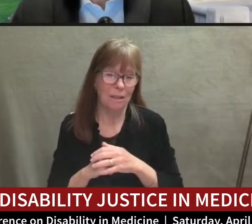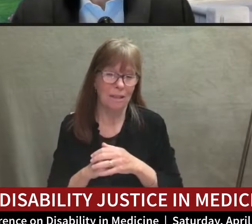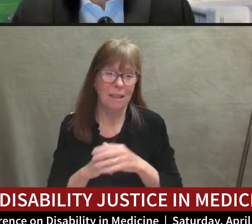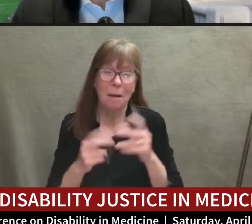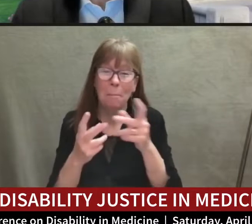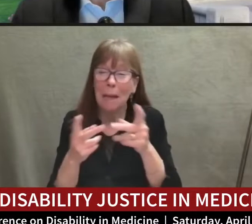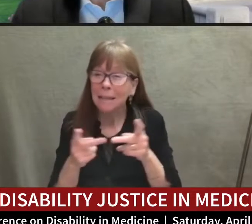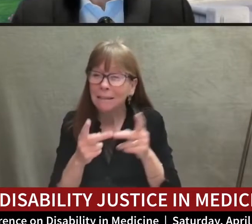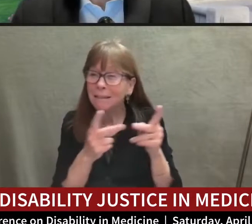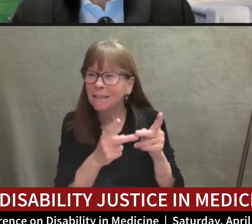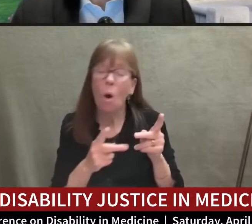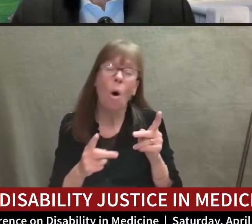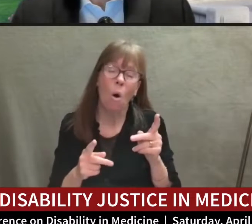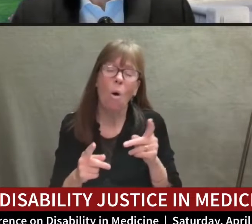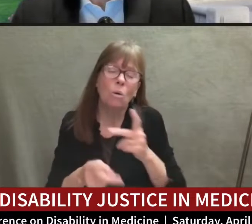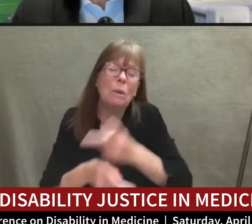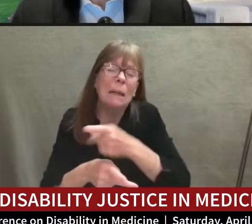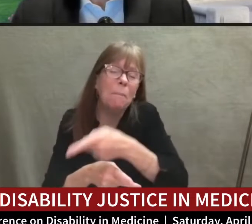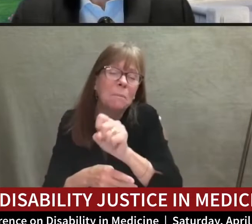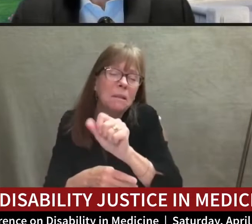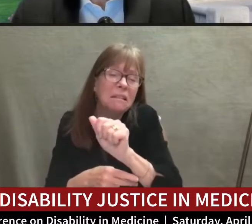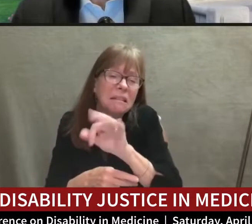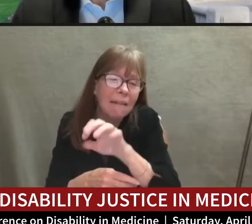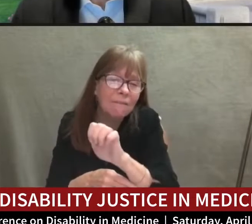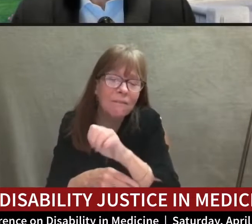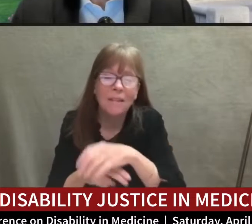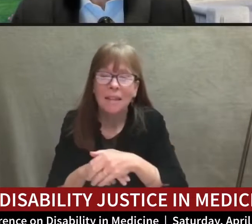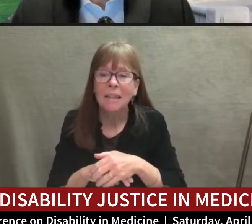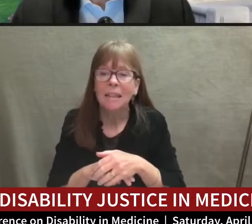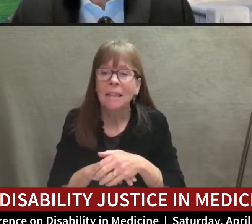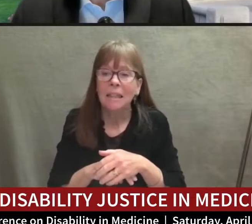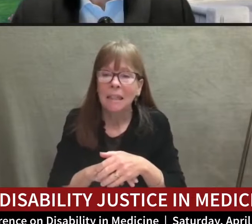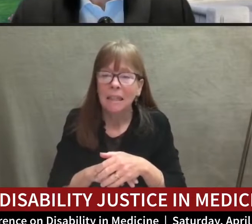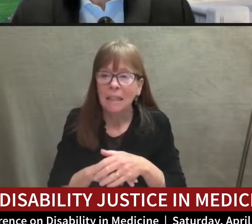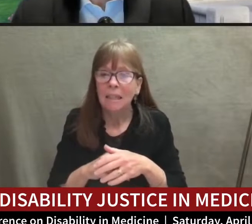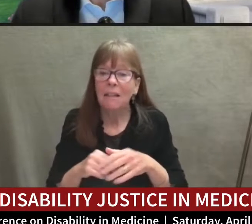and certain types of care, that’s, you know, to be done in these kinds of